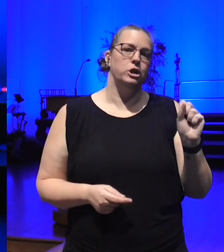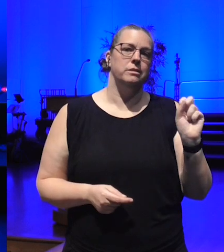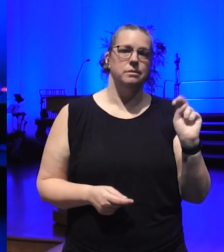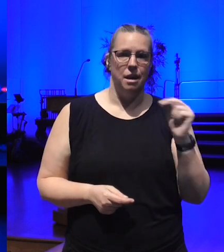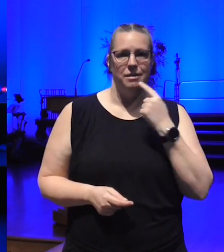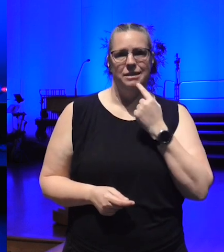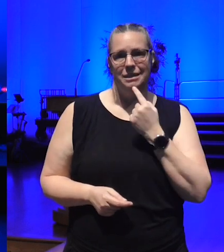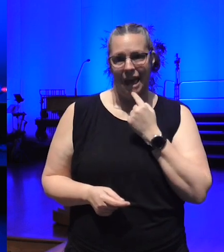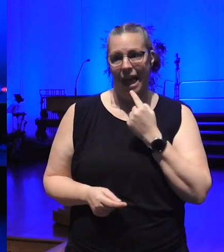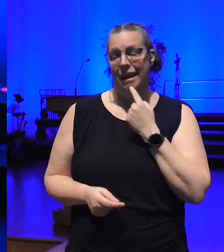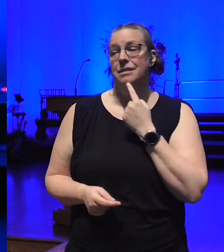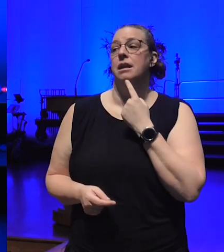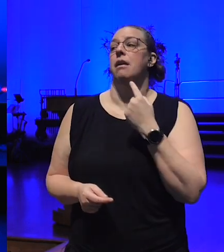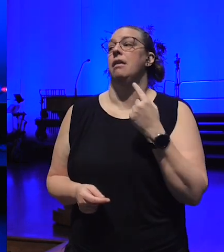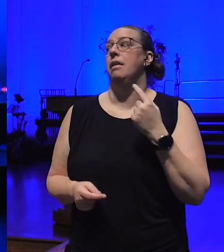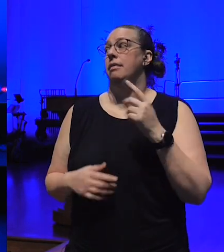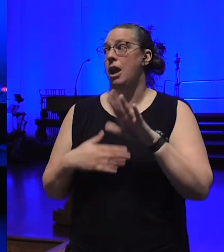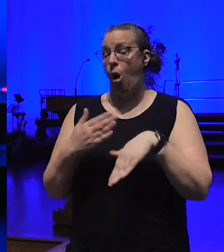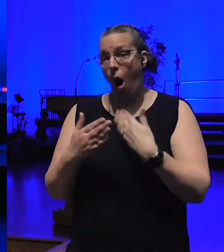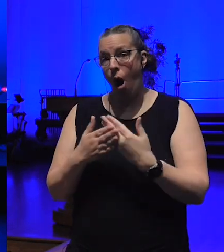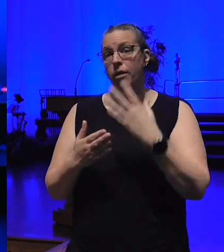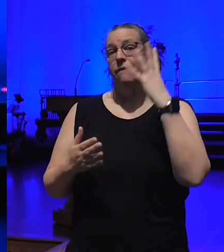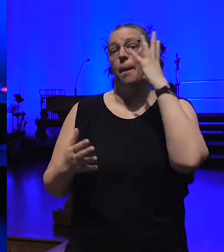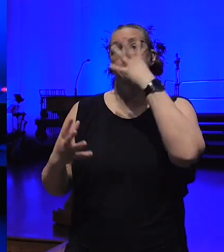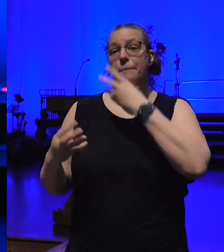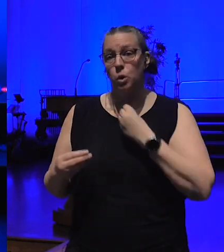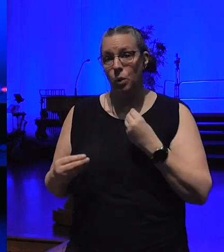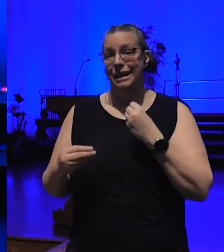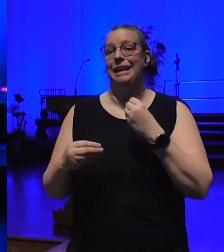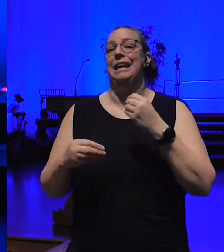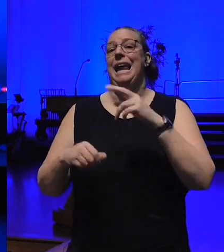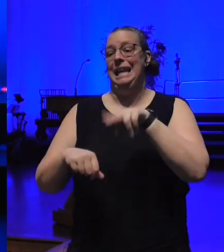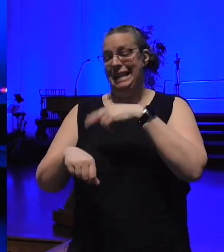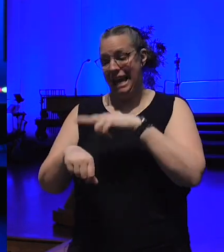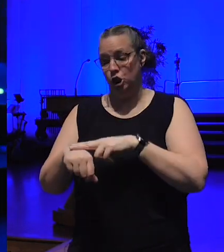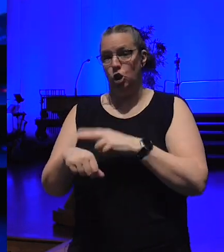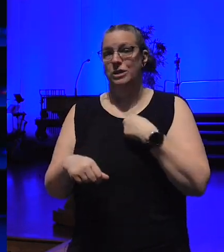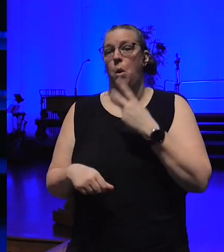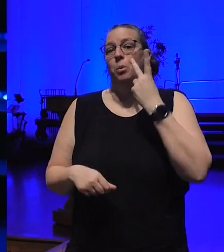the beauty and worth we see he's not saying nature isn't beautiful but that's part of the